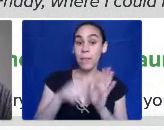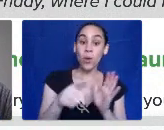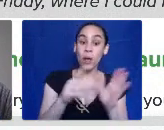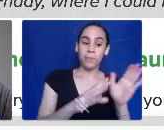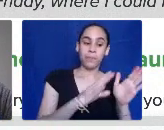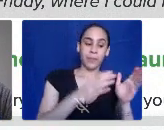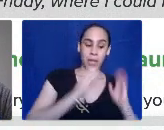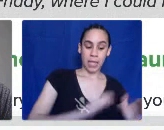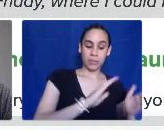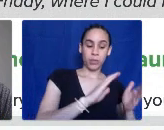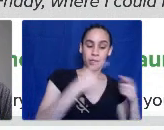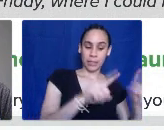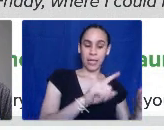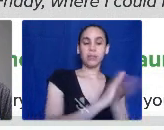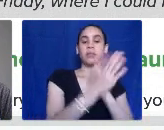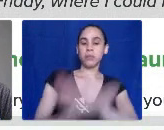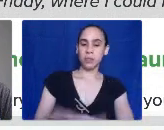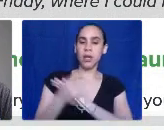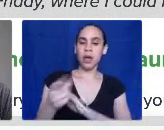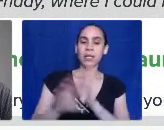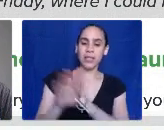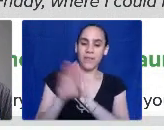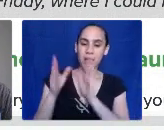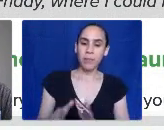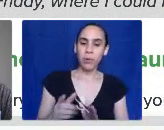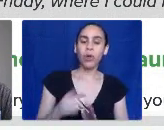you're caring about what customers say about your product you're having an eye for detail